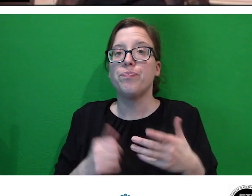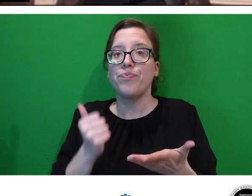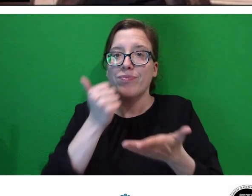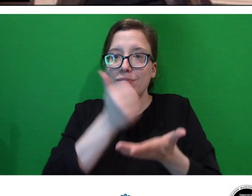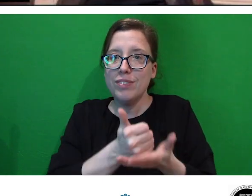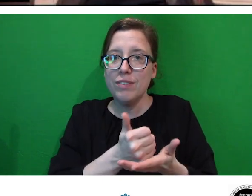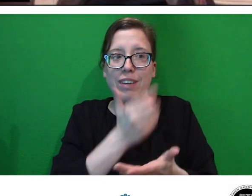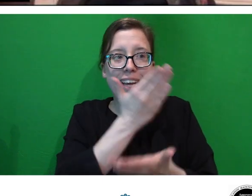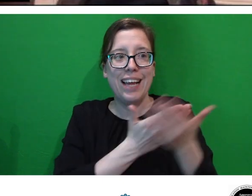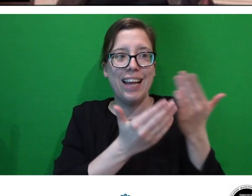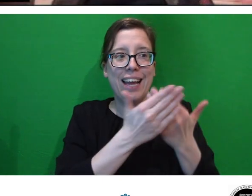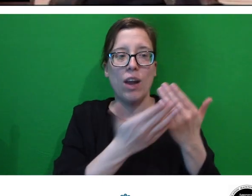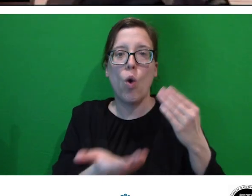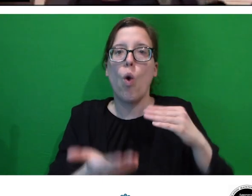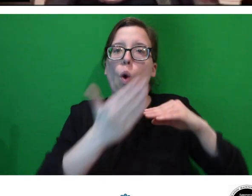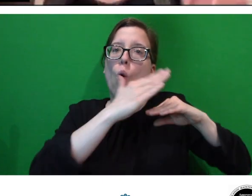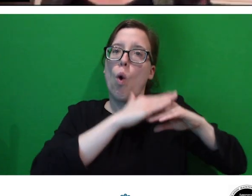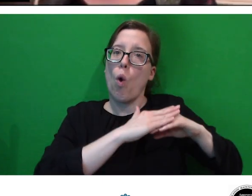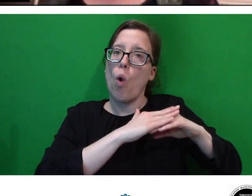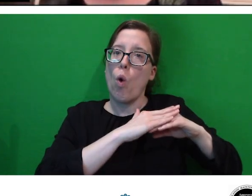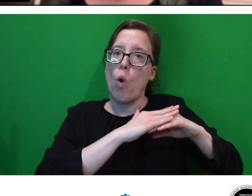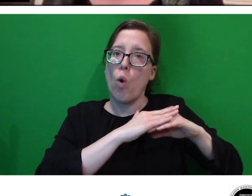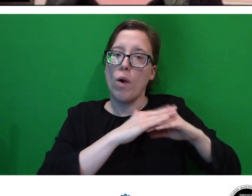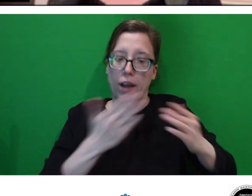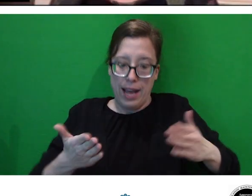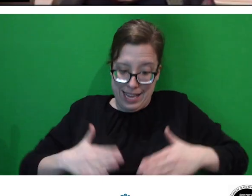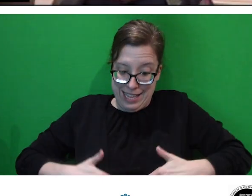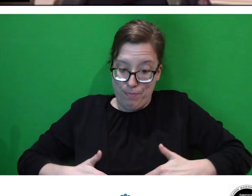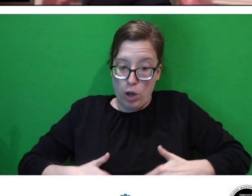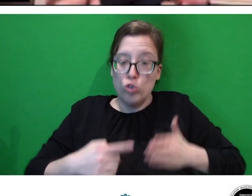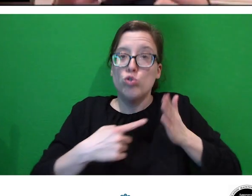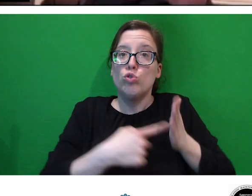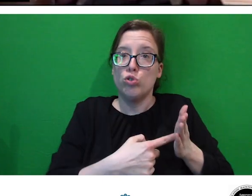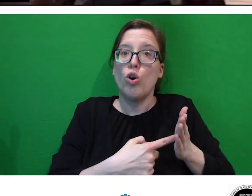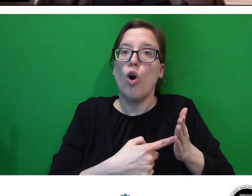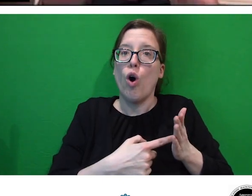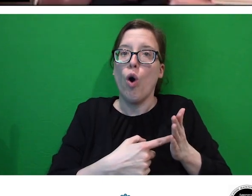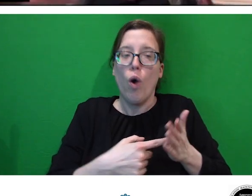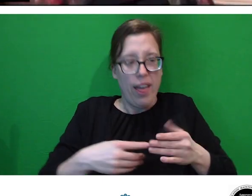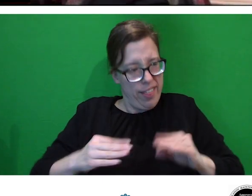the diaper for you or go get the diaper for you. And if they can't hold it with their hands,